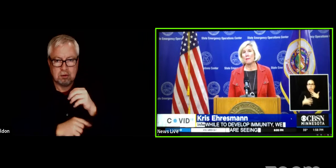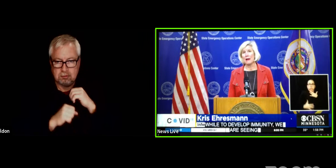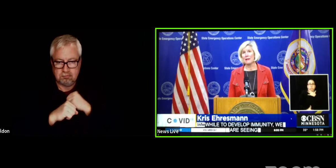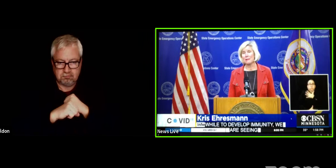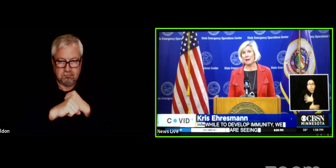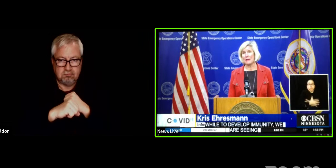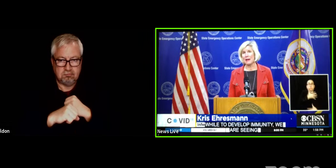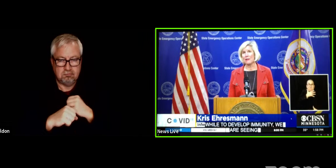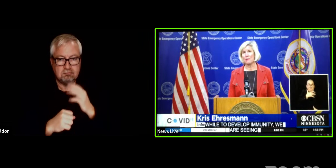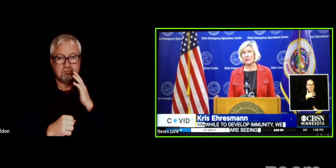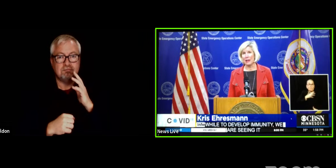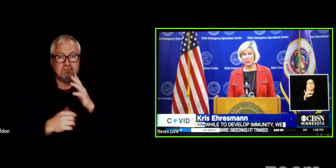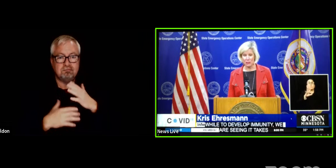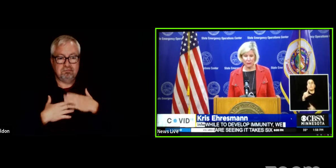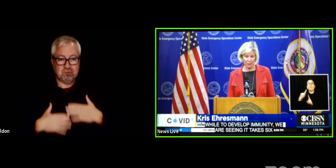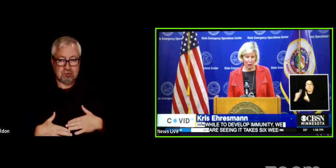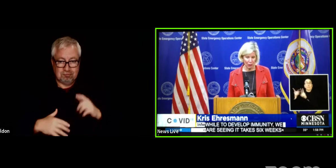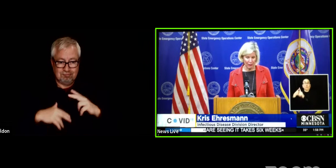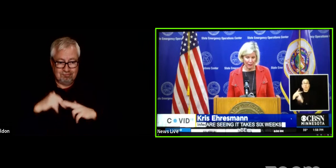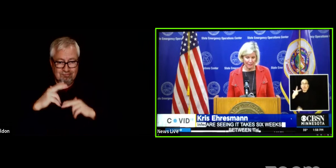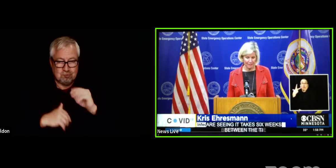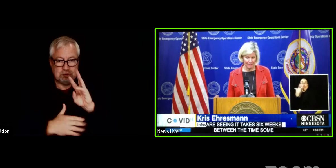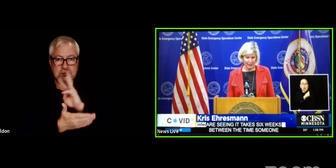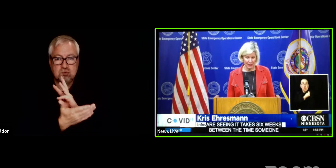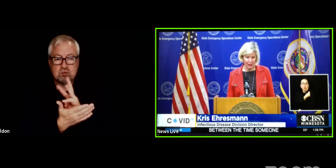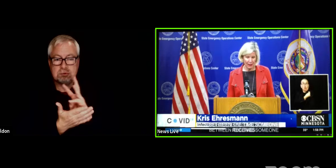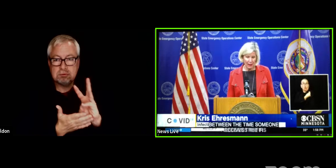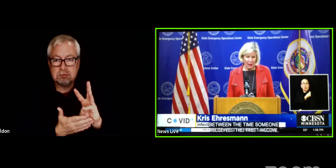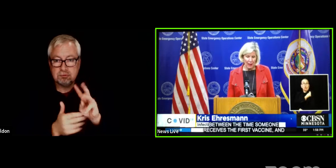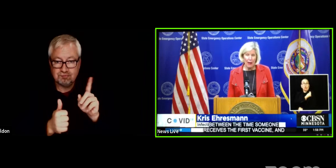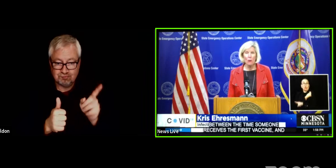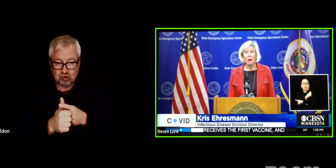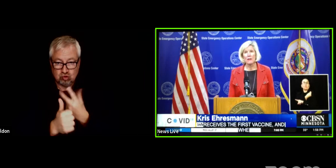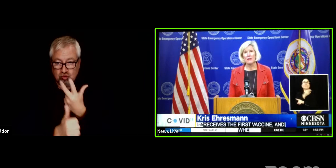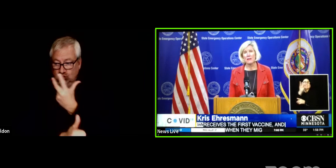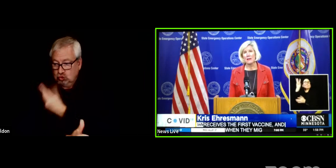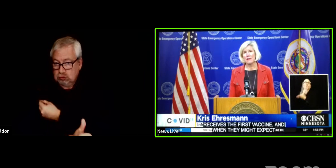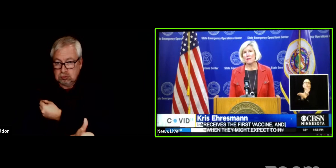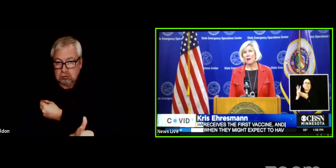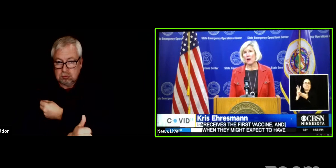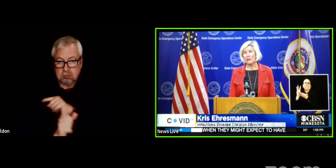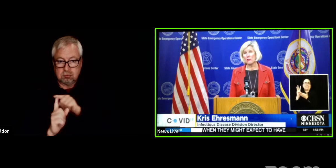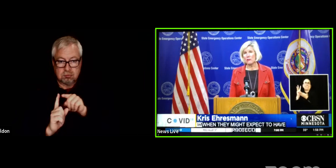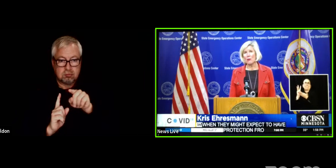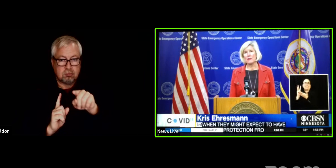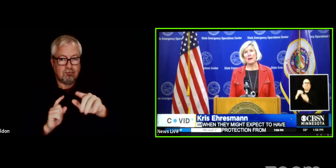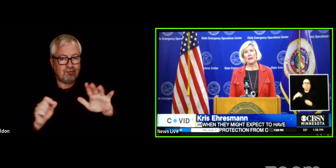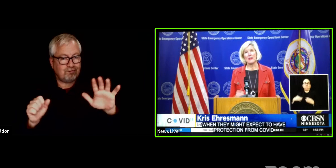MIGHT EXPECT TO HAVE PROTECTION FROM COVID. ONE OF THE THINGS THAT WE ALSO KNOW IS THAT